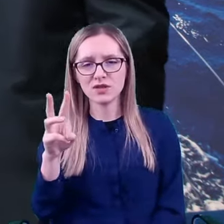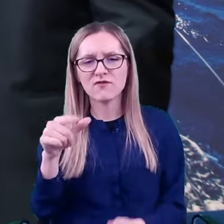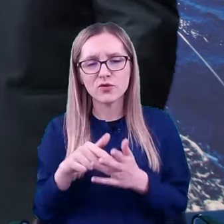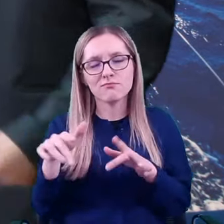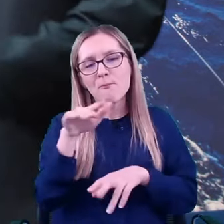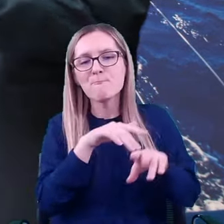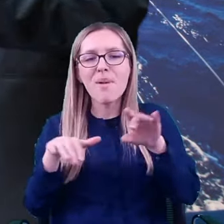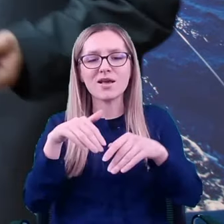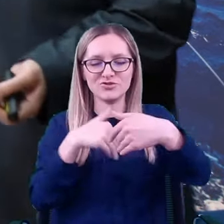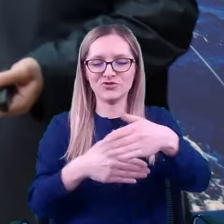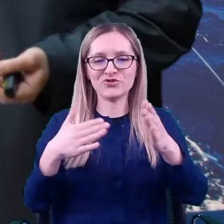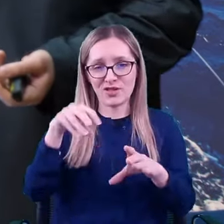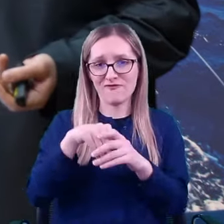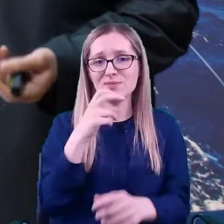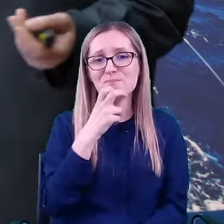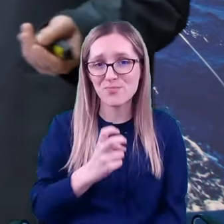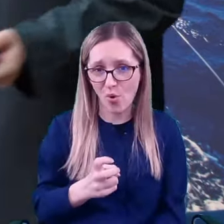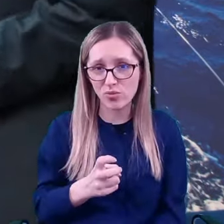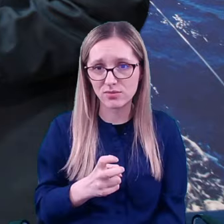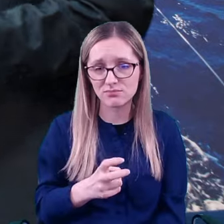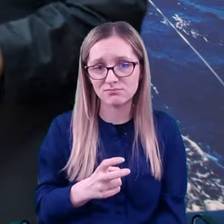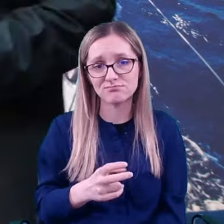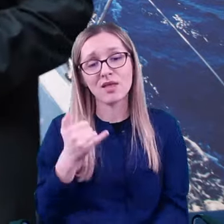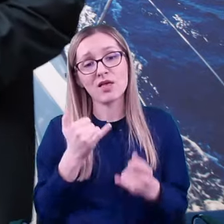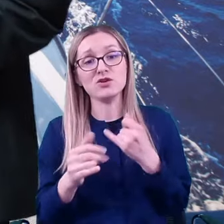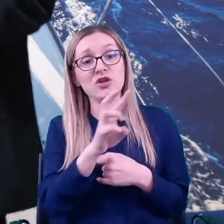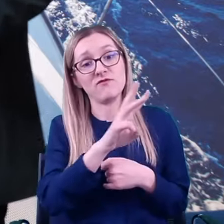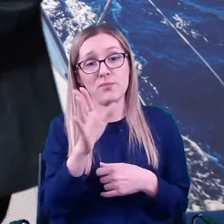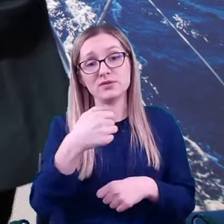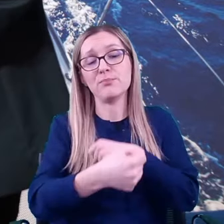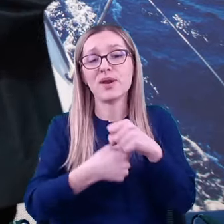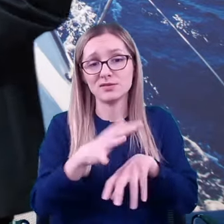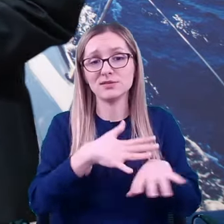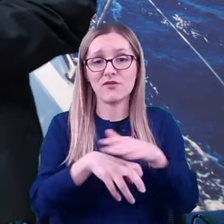you might come across in your job as electricians,